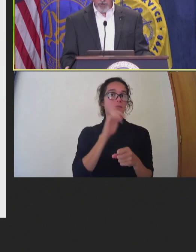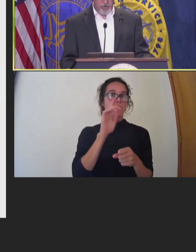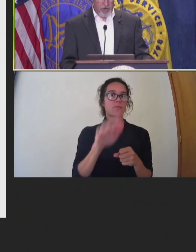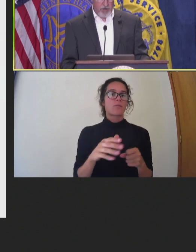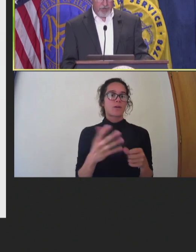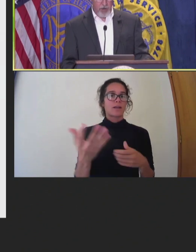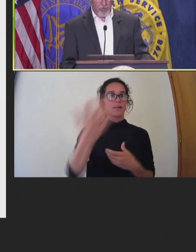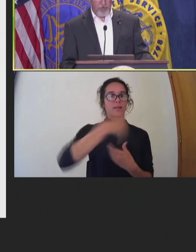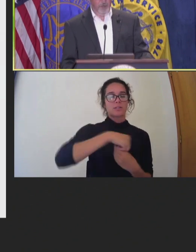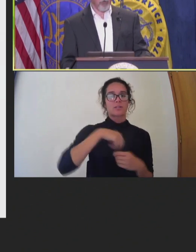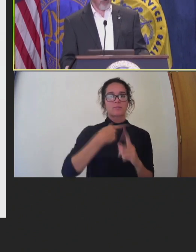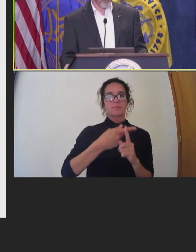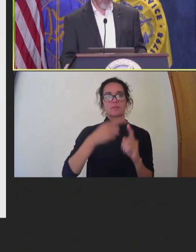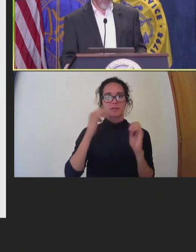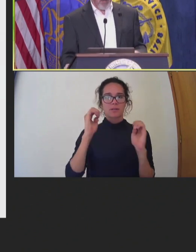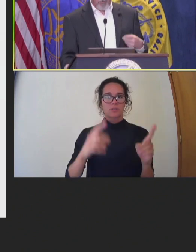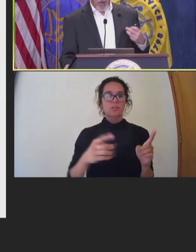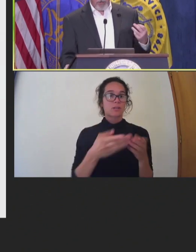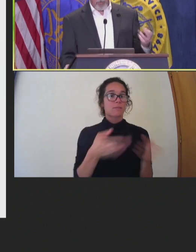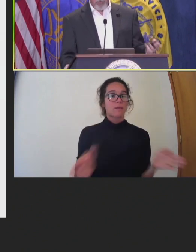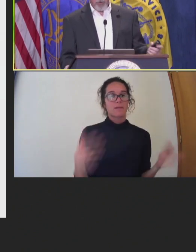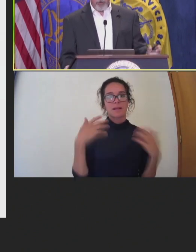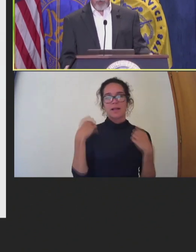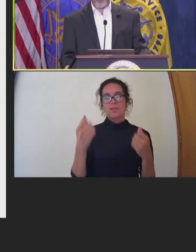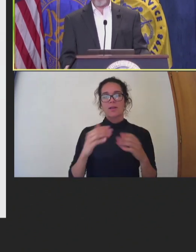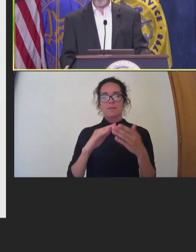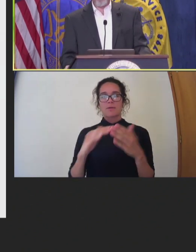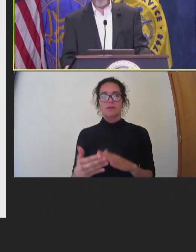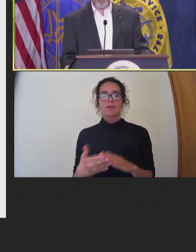and healthcare professionals about the prevention and treatment of infectious